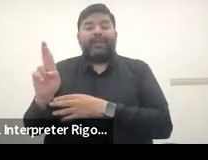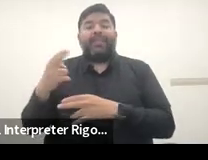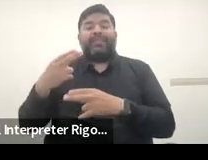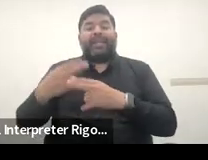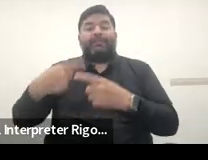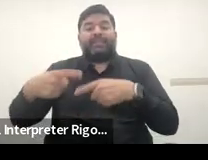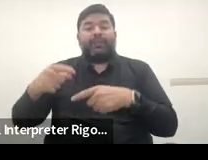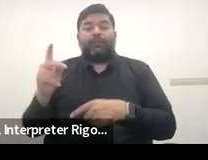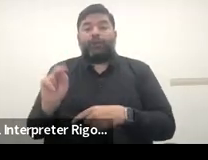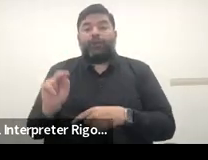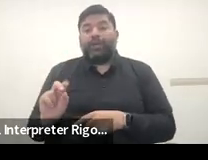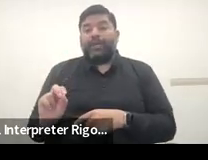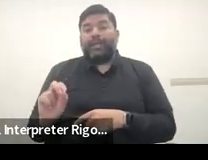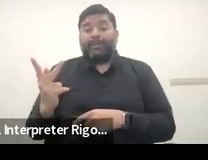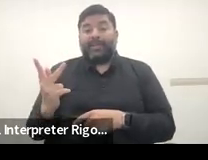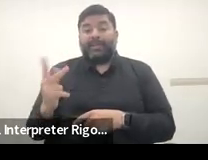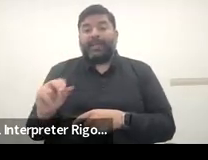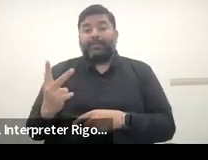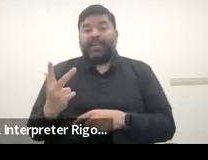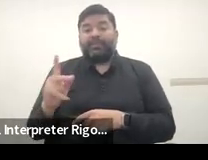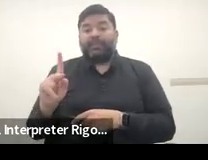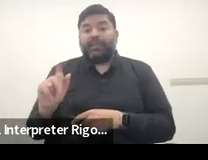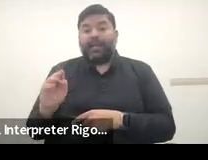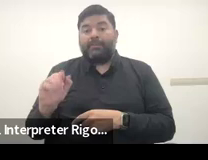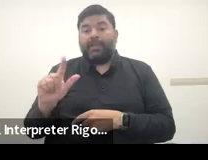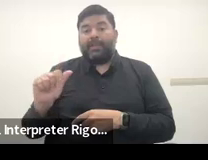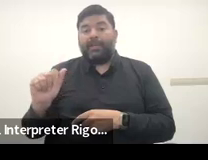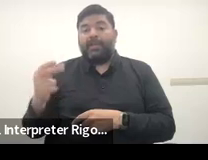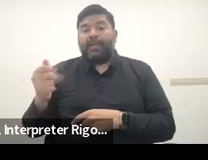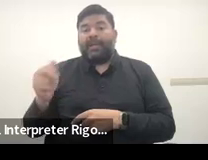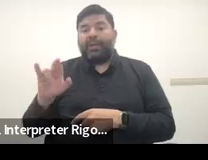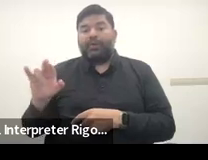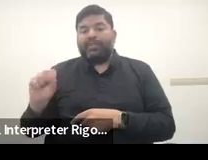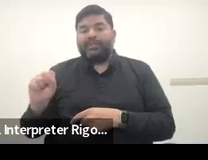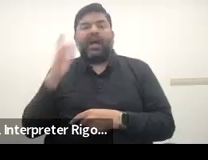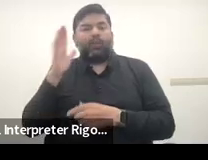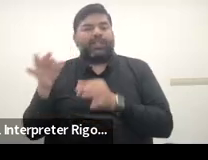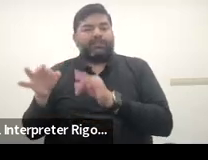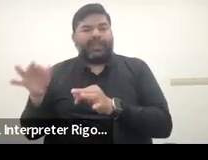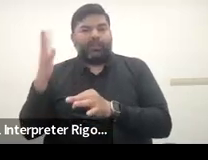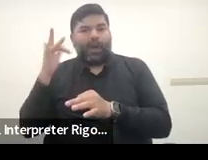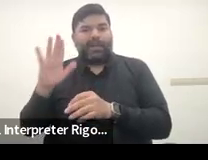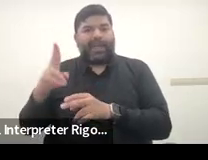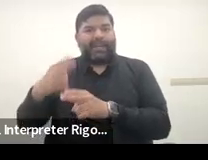I'm gonna to describe why this sign is is her name sign in a moment it's a really cool story.